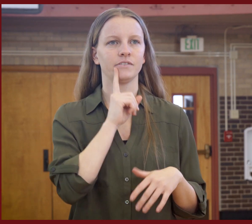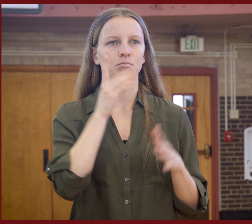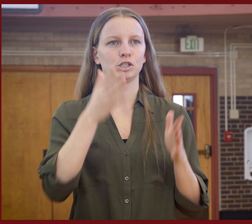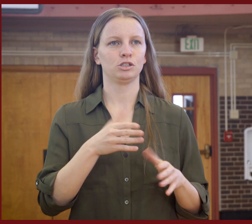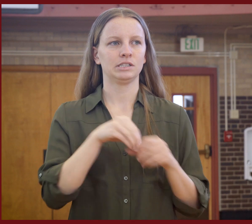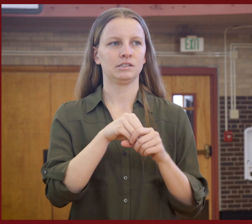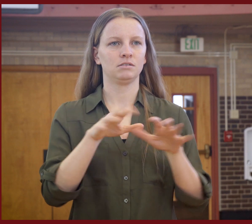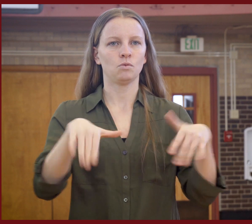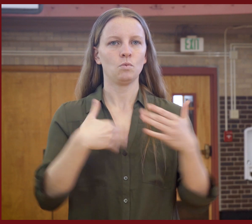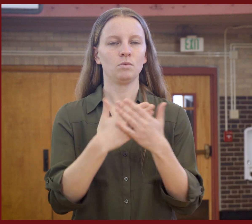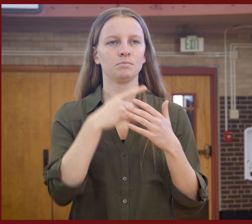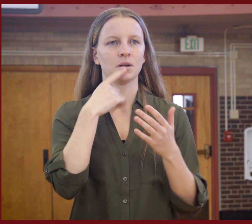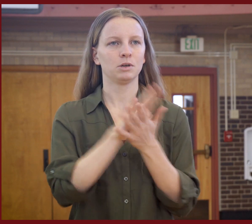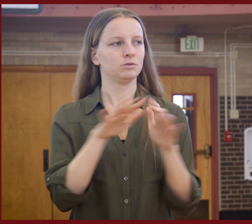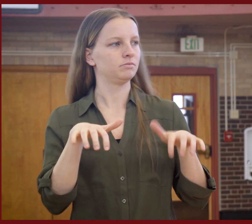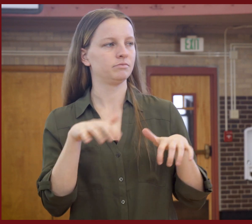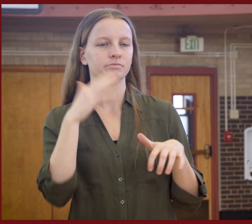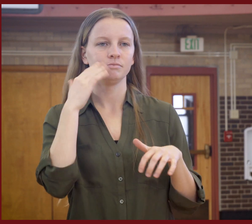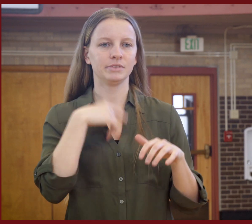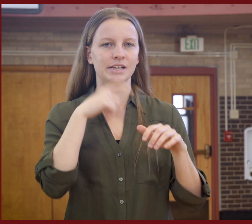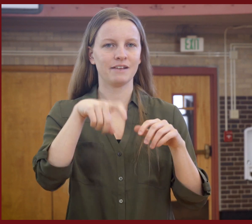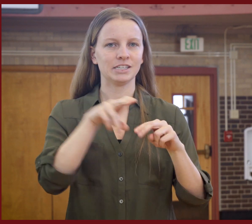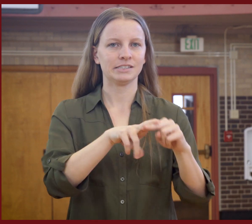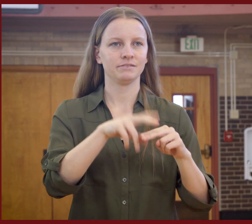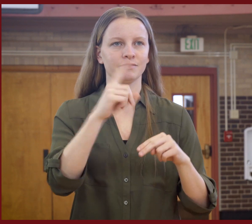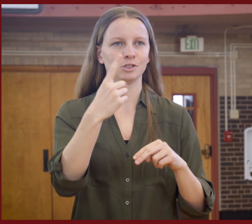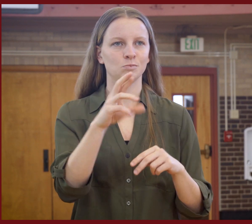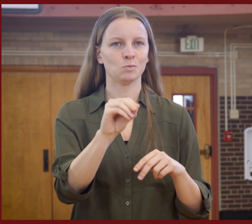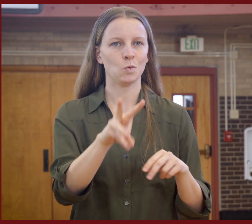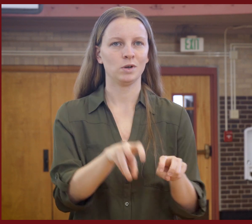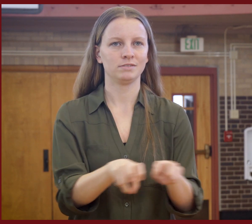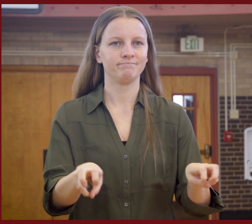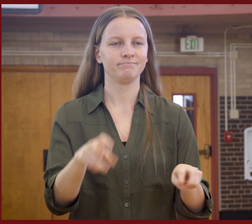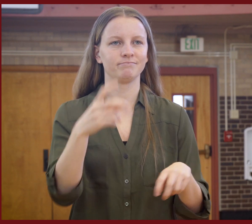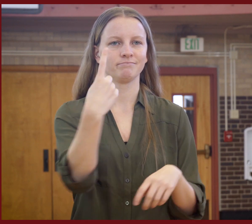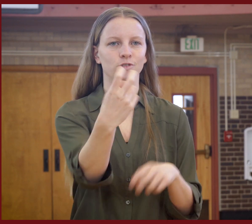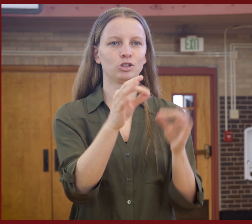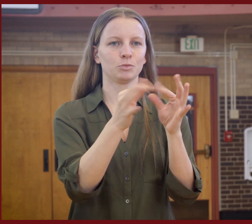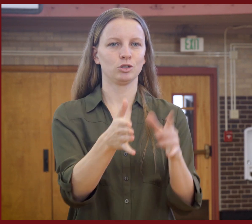individual that was Deaf. The rest were hearing. I had to sit in the first row with the interpreter